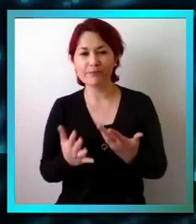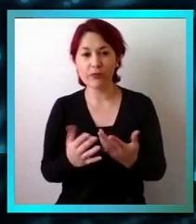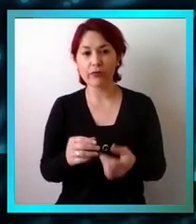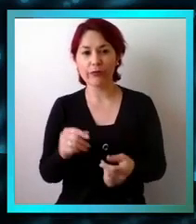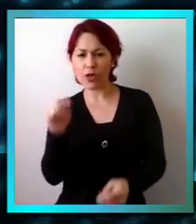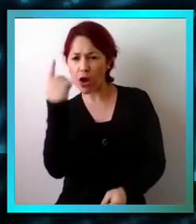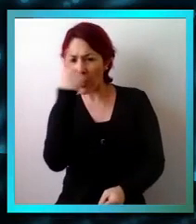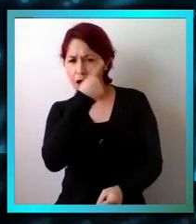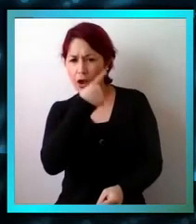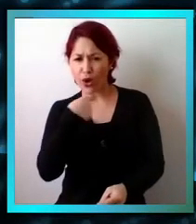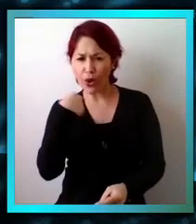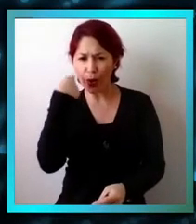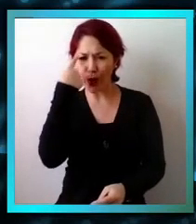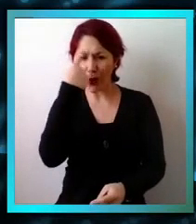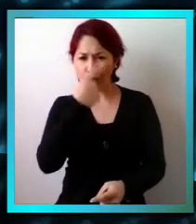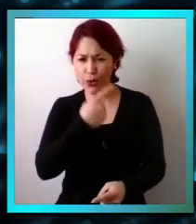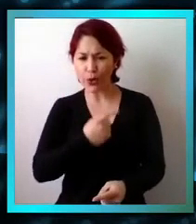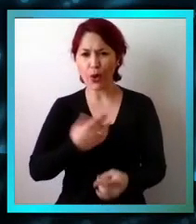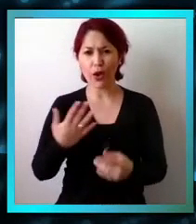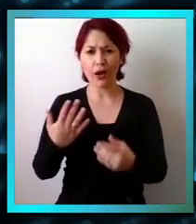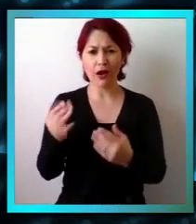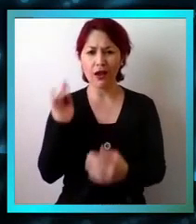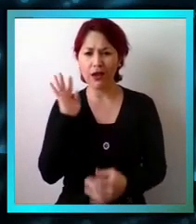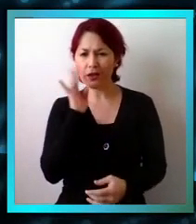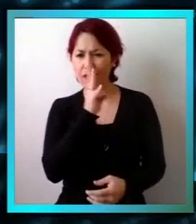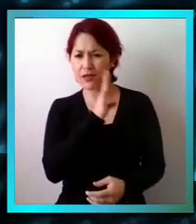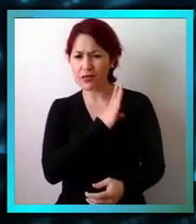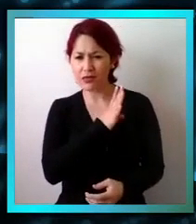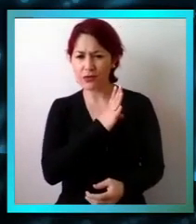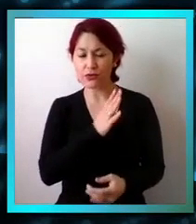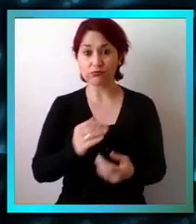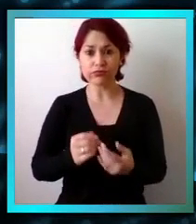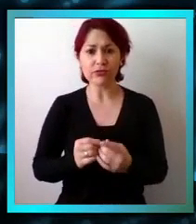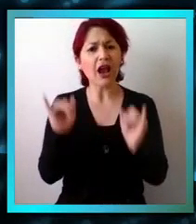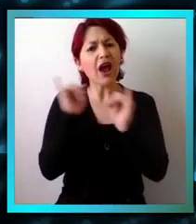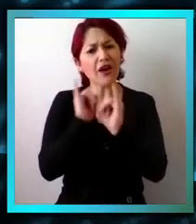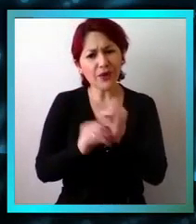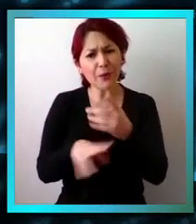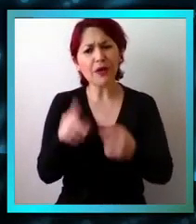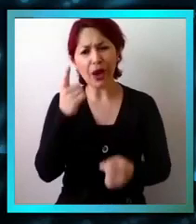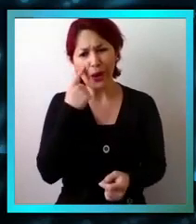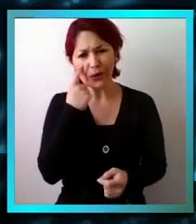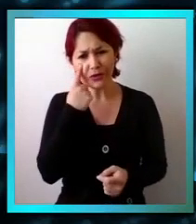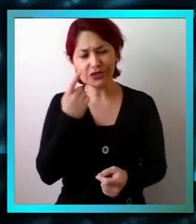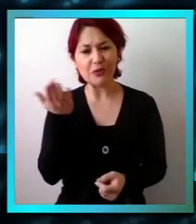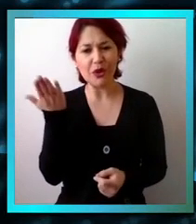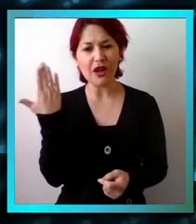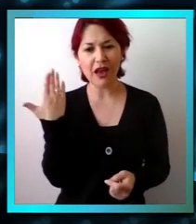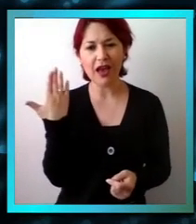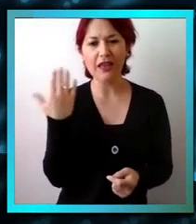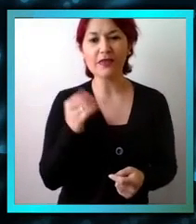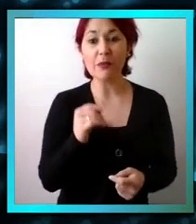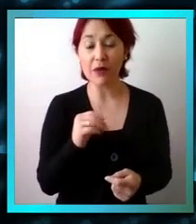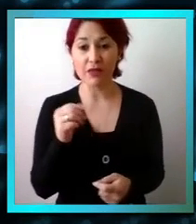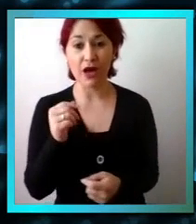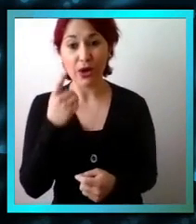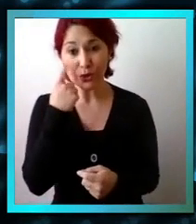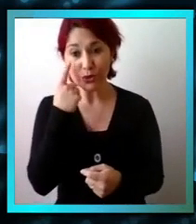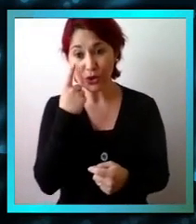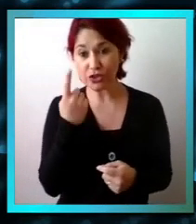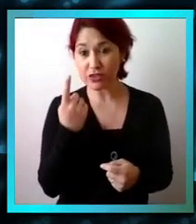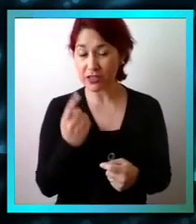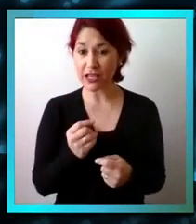files malicious or clean so actually 99.9 of all the incoming files and millions of files